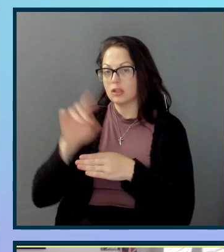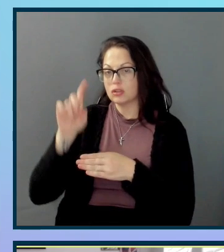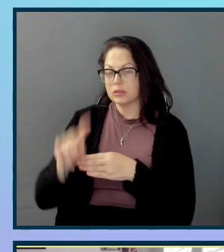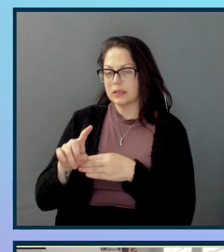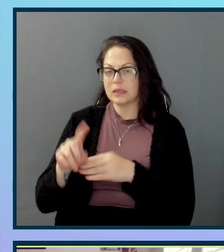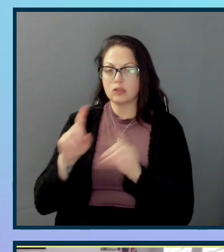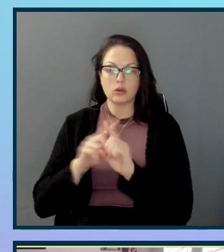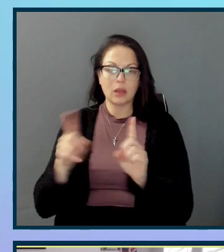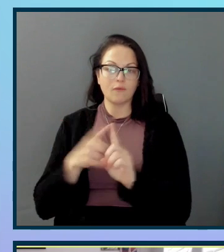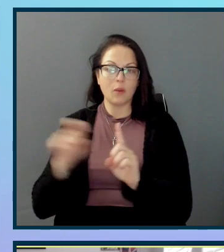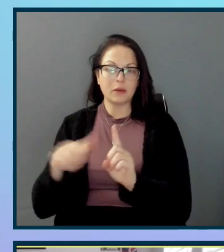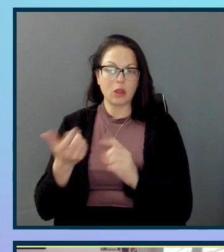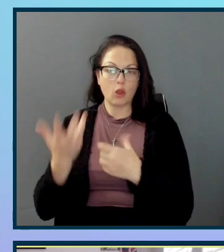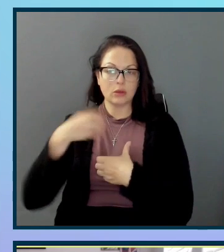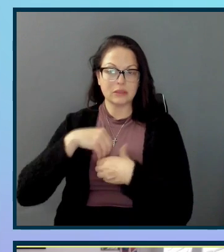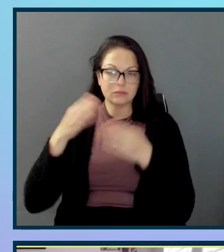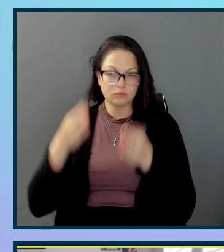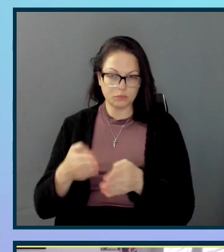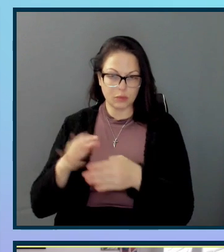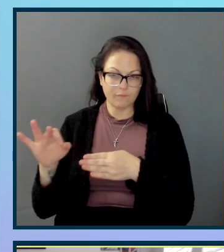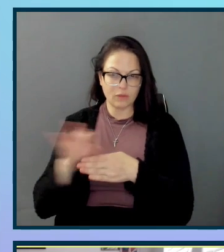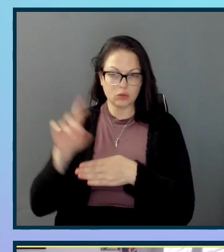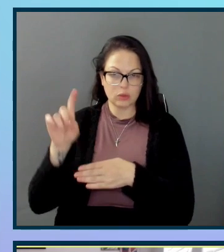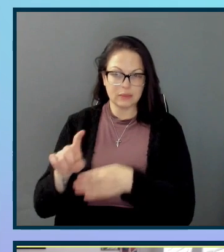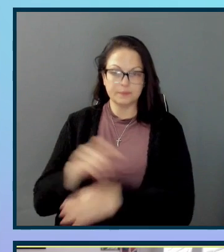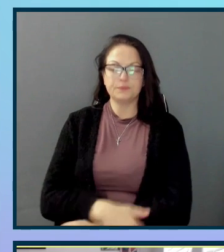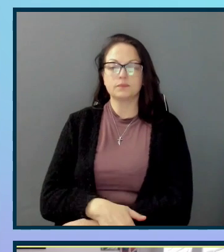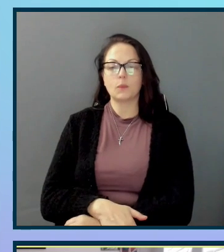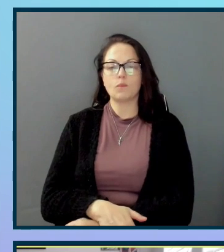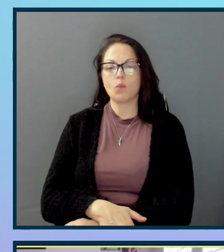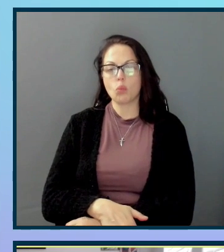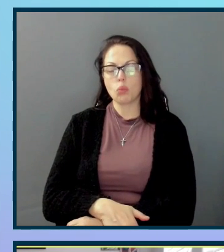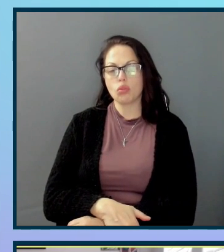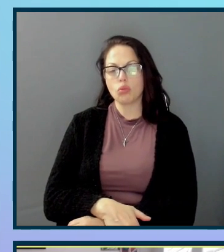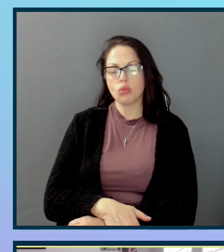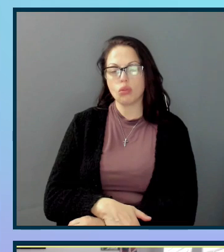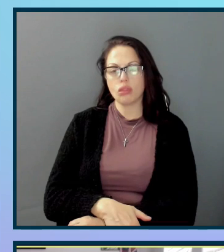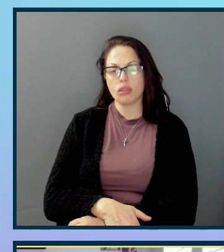from another autistic individual's functional needs." So with that in mind,